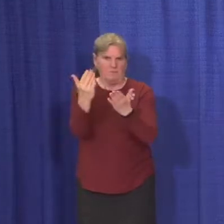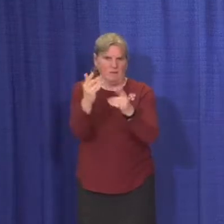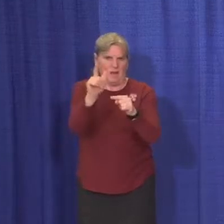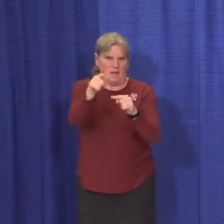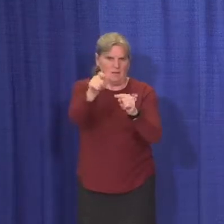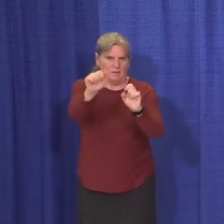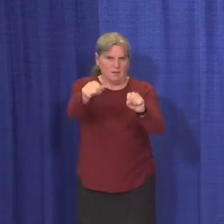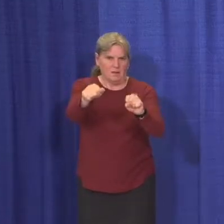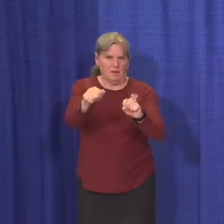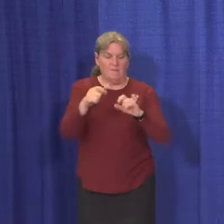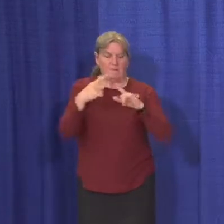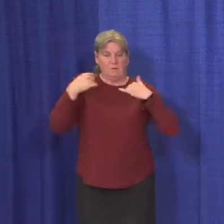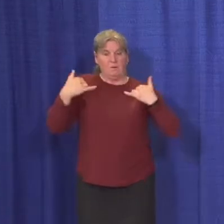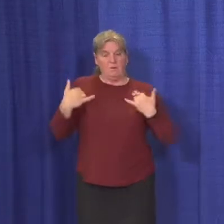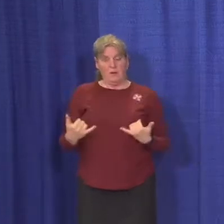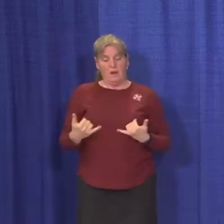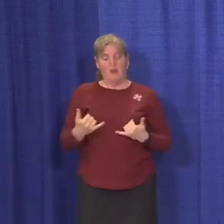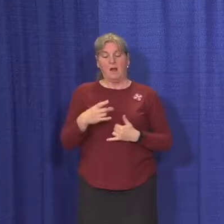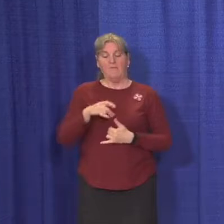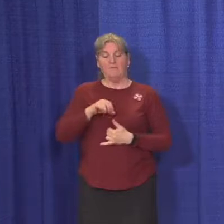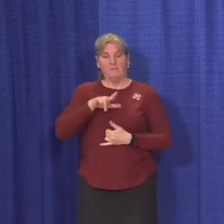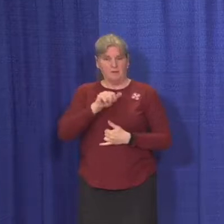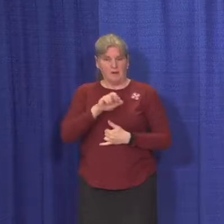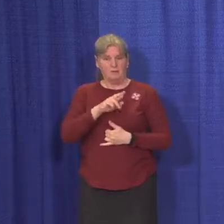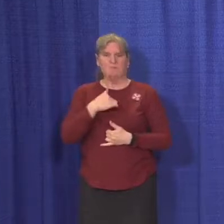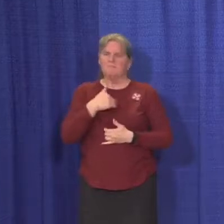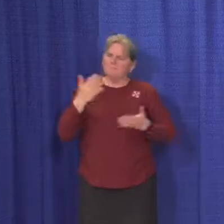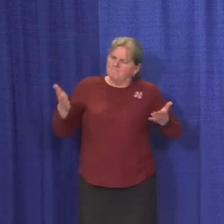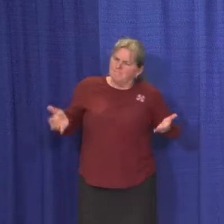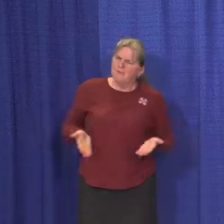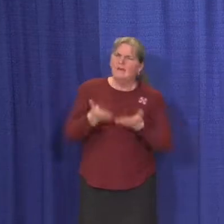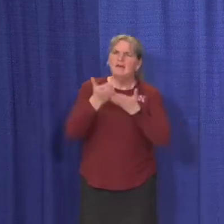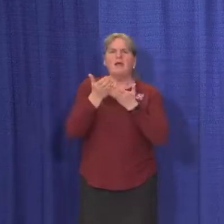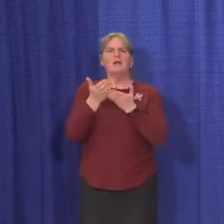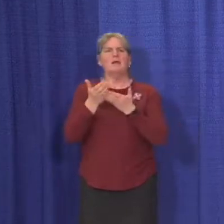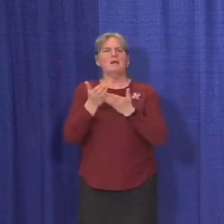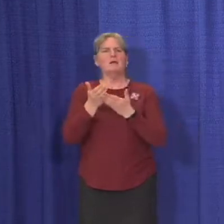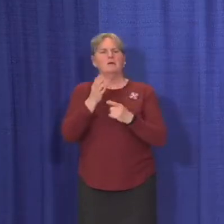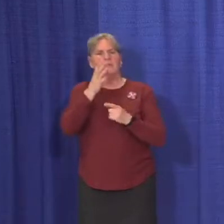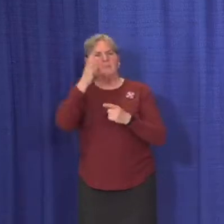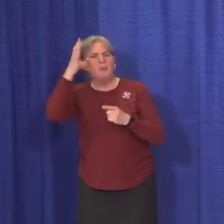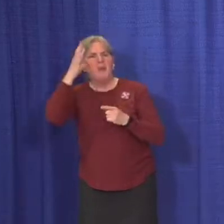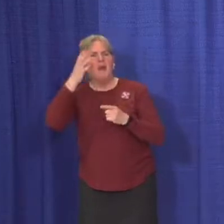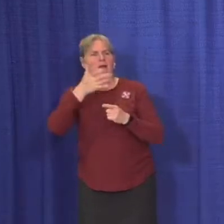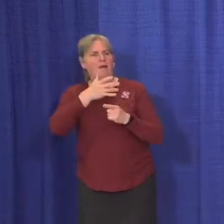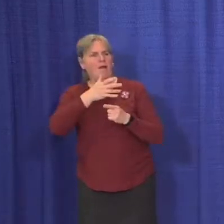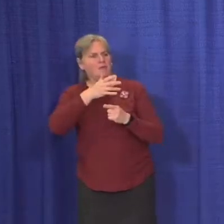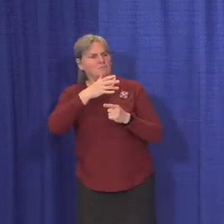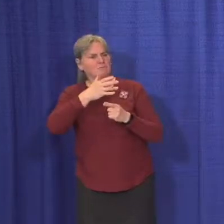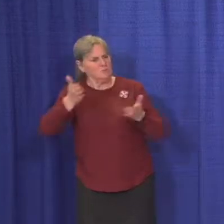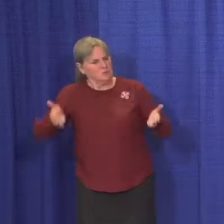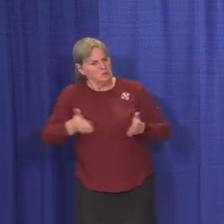summer. Moderna. We encourage all youth to take